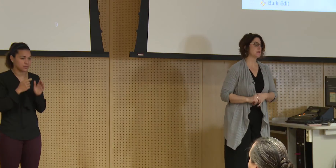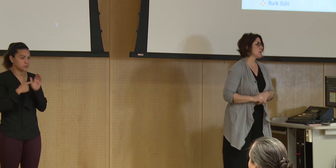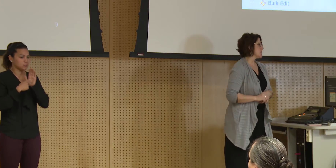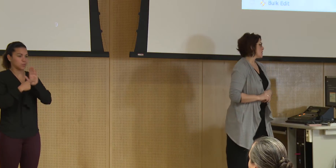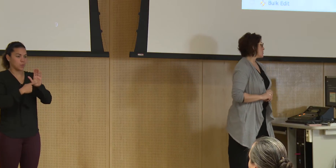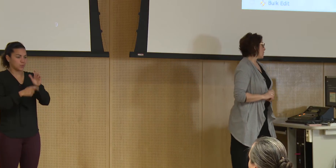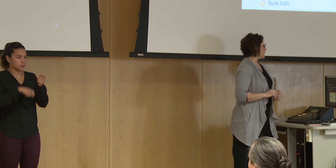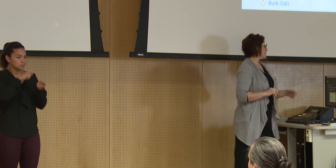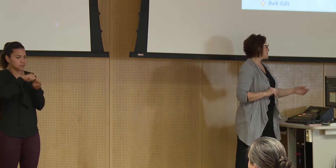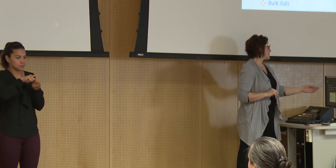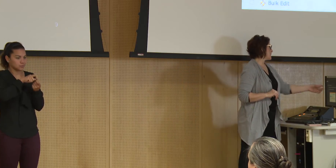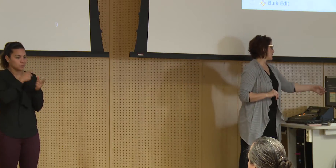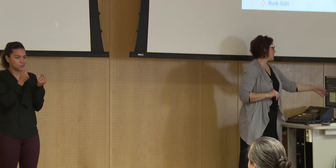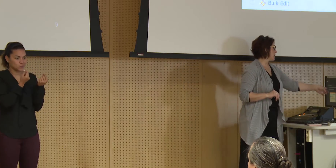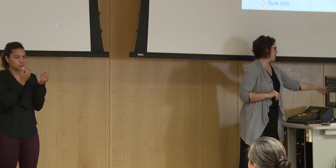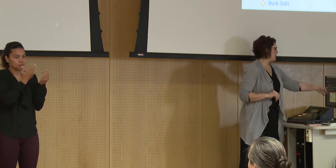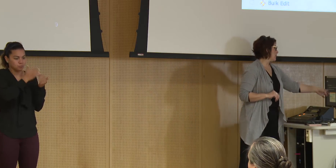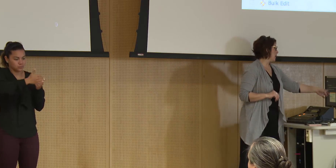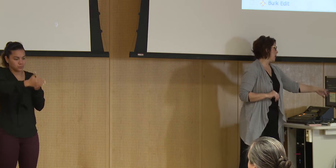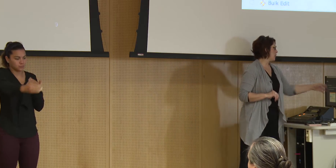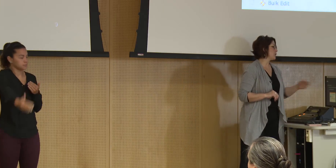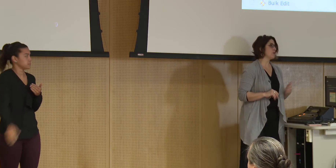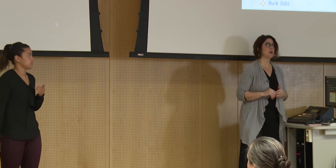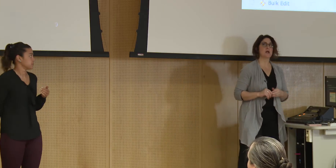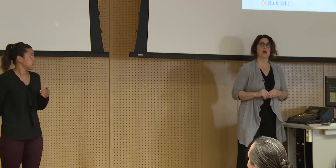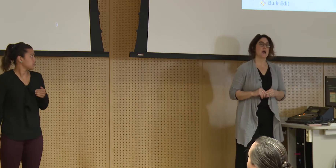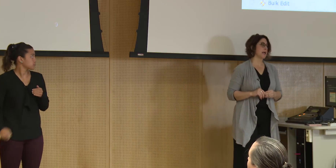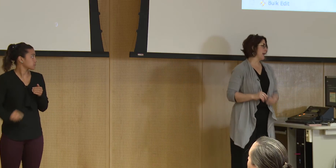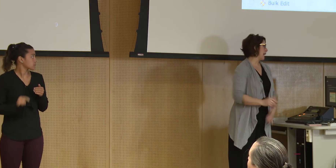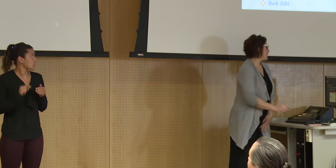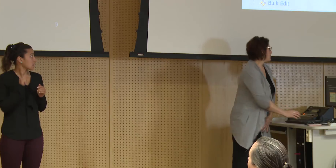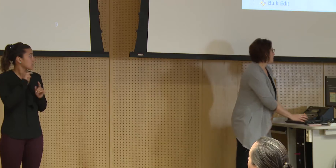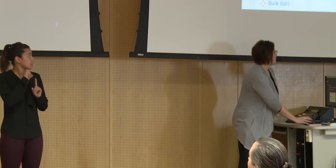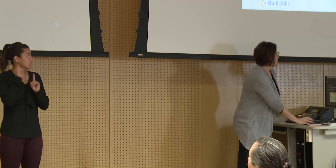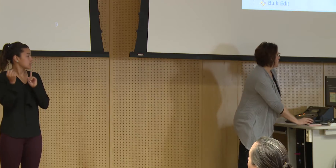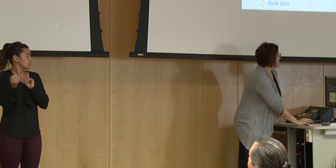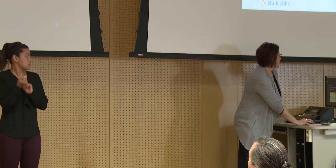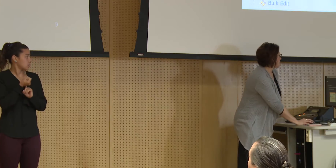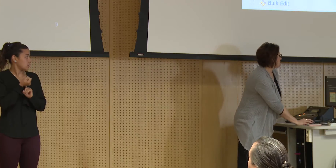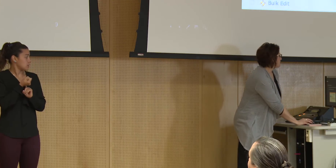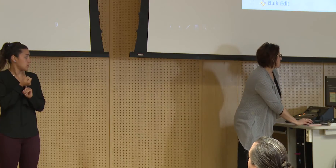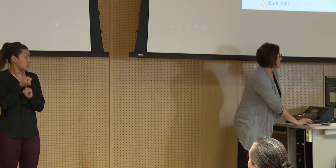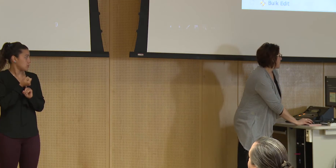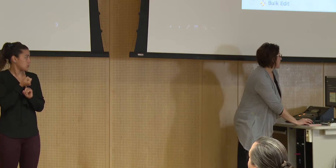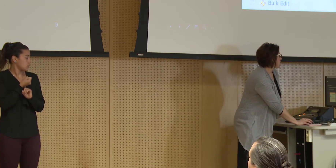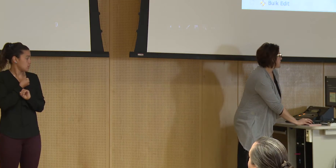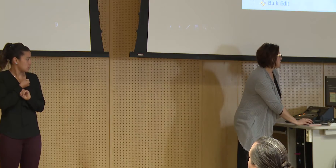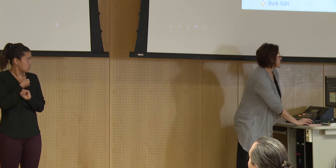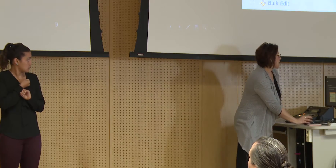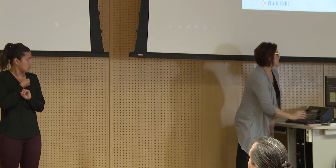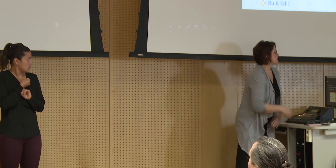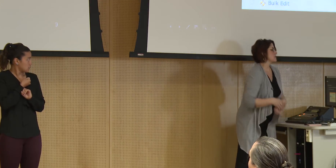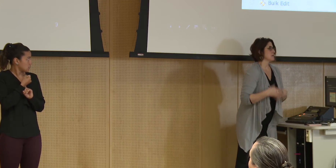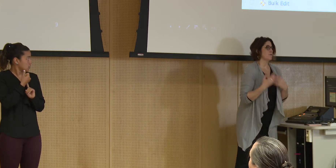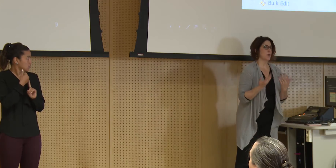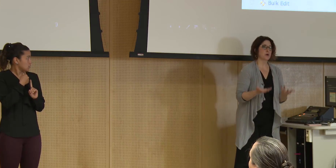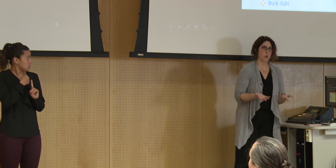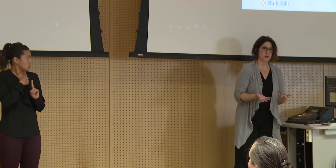So here's a scenario of, I have written assignments for a course